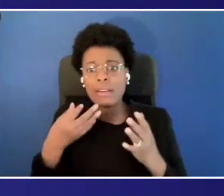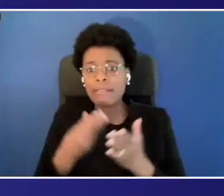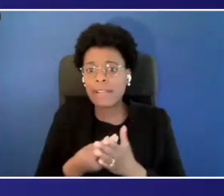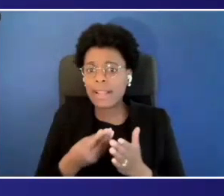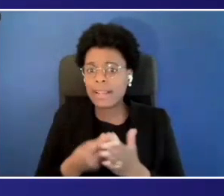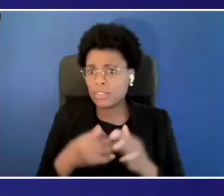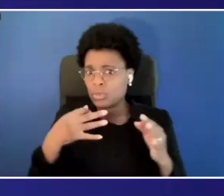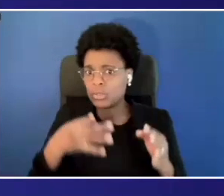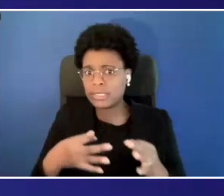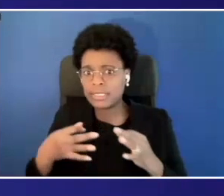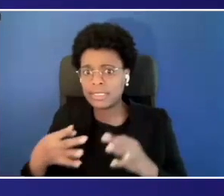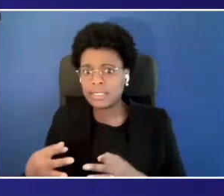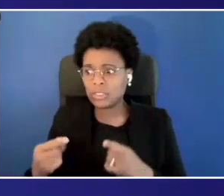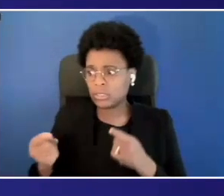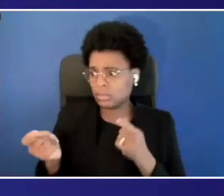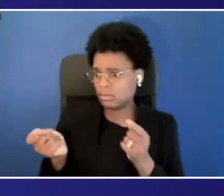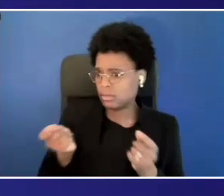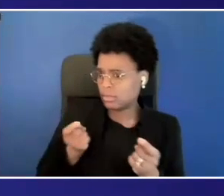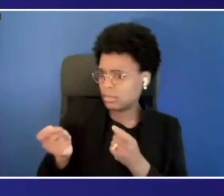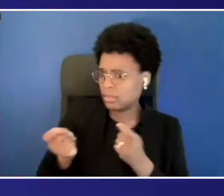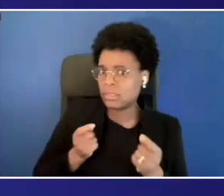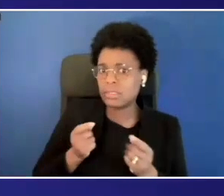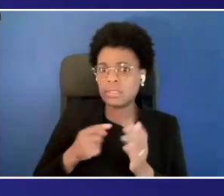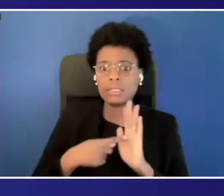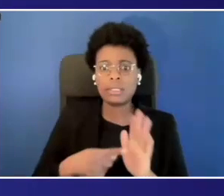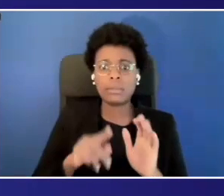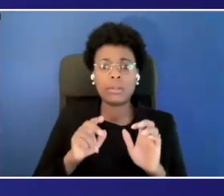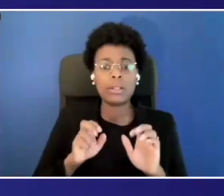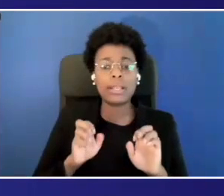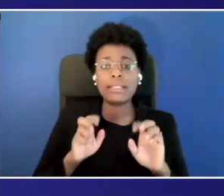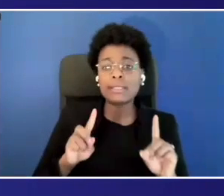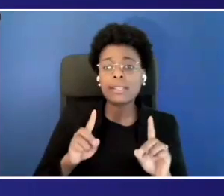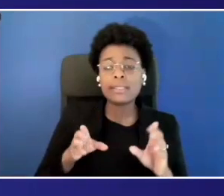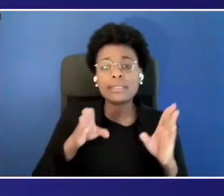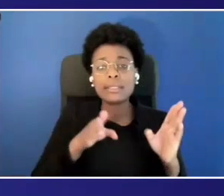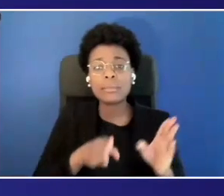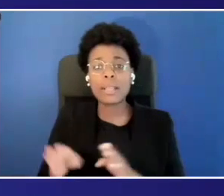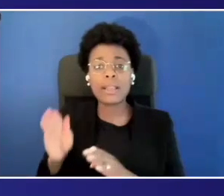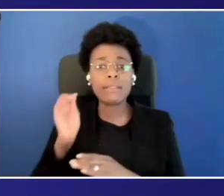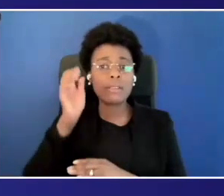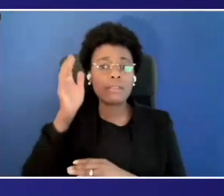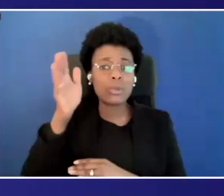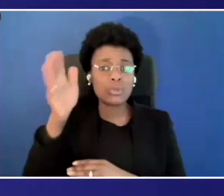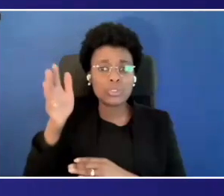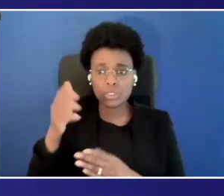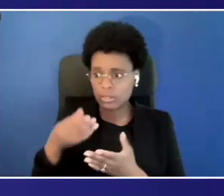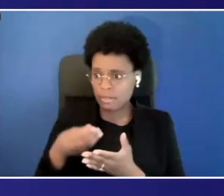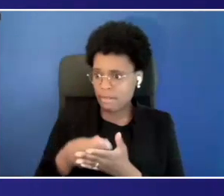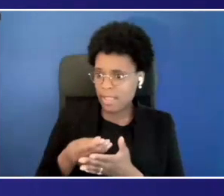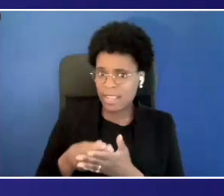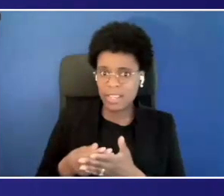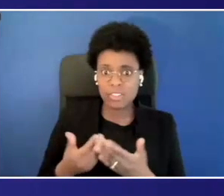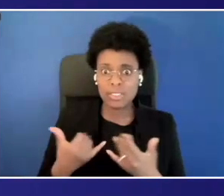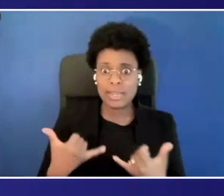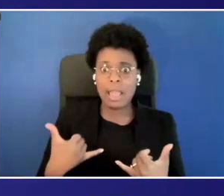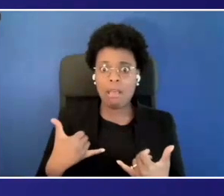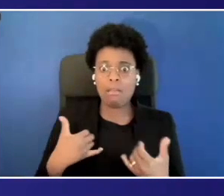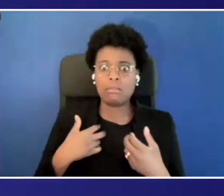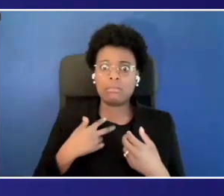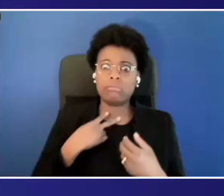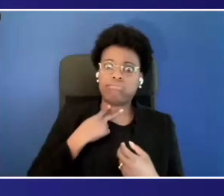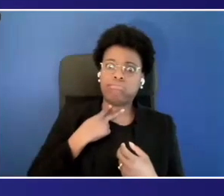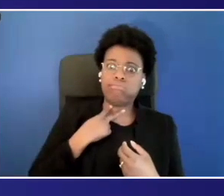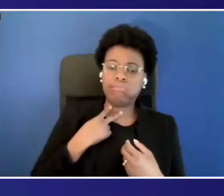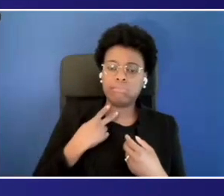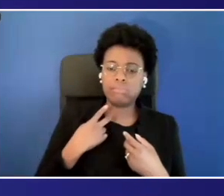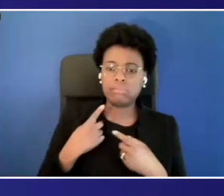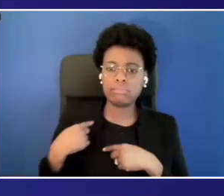Education and planning for the future financially. And this is a hold on us. So I would.